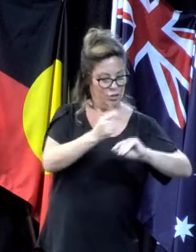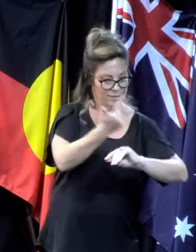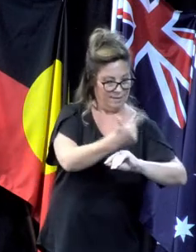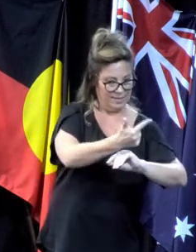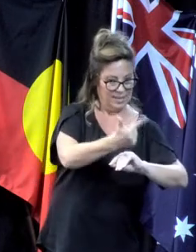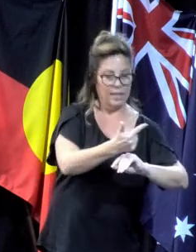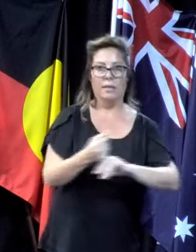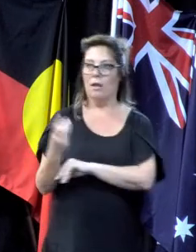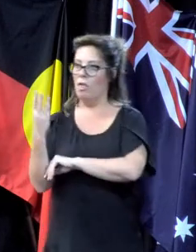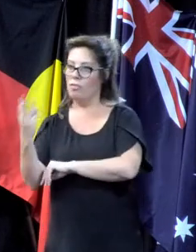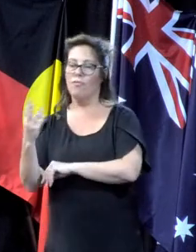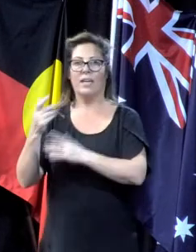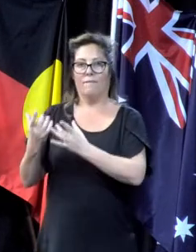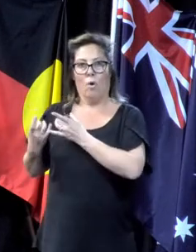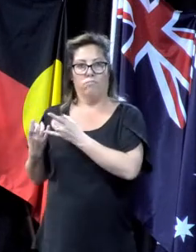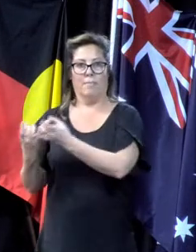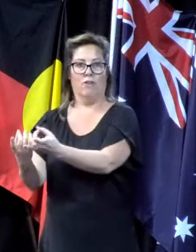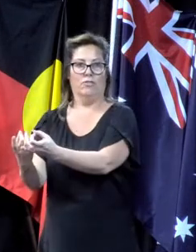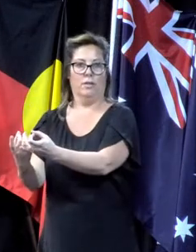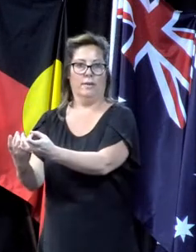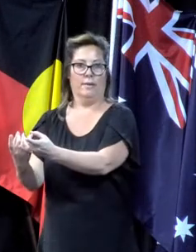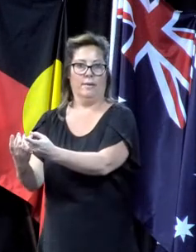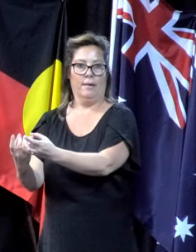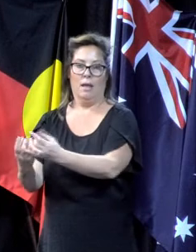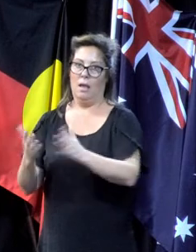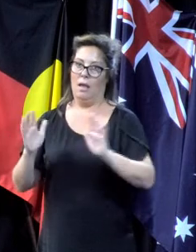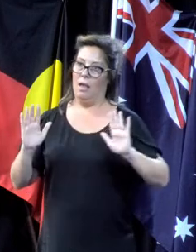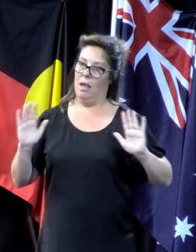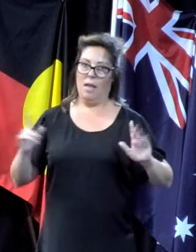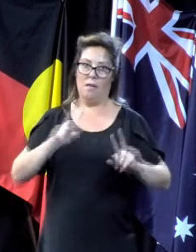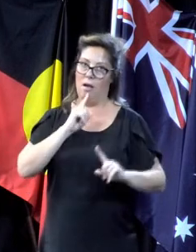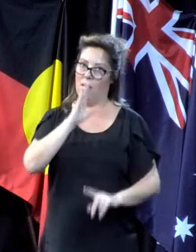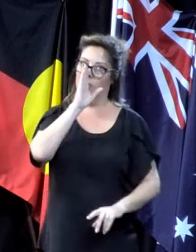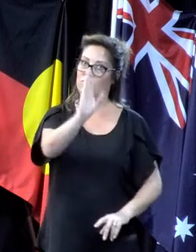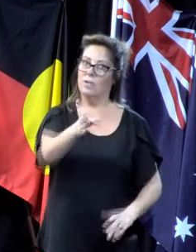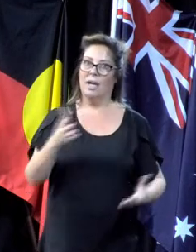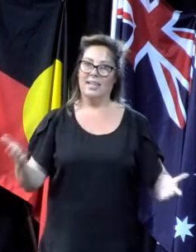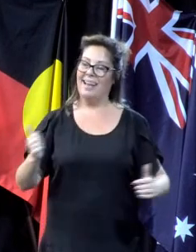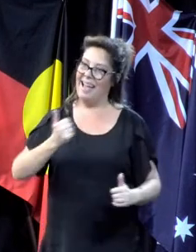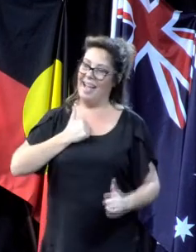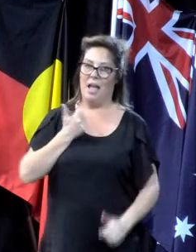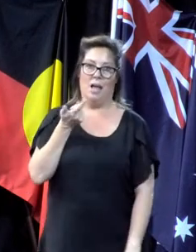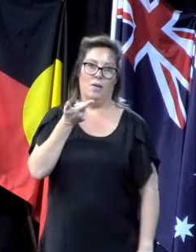Our teachers – and I say this without apology – need more than 210 minutes or